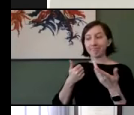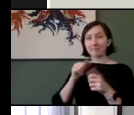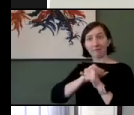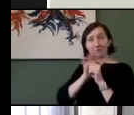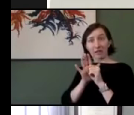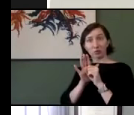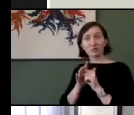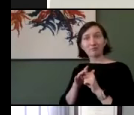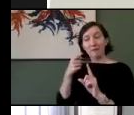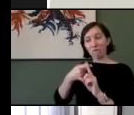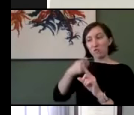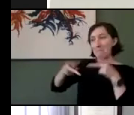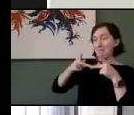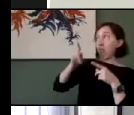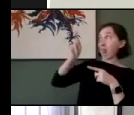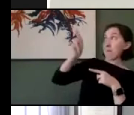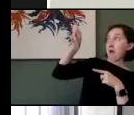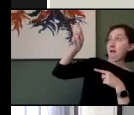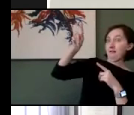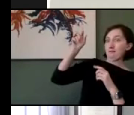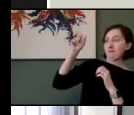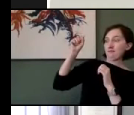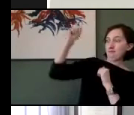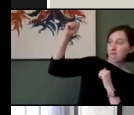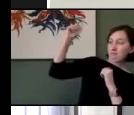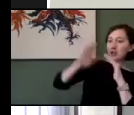and minimize touching of faces or eyes.